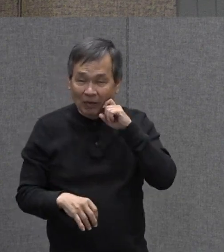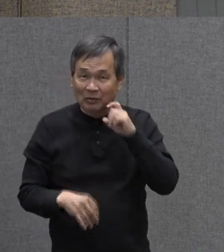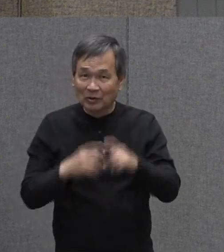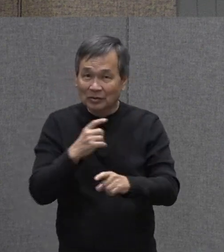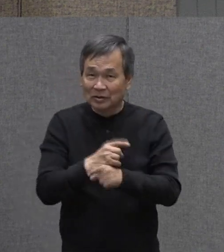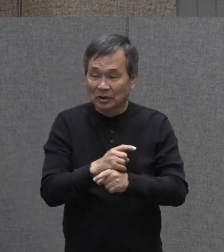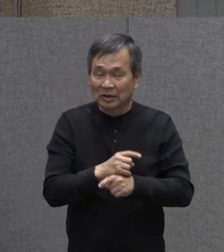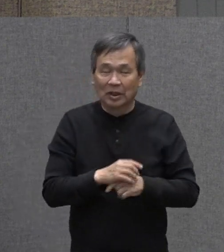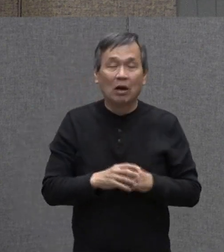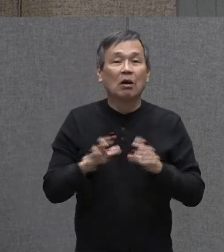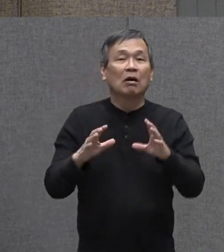and my pear.